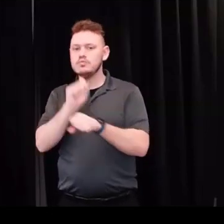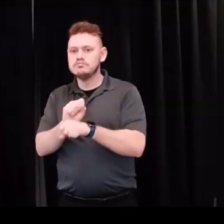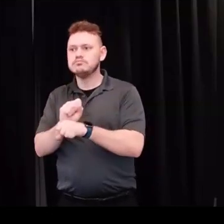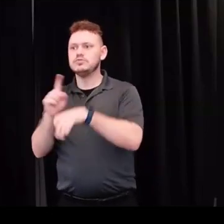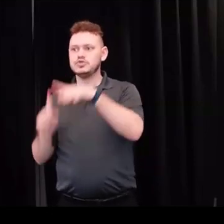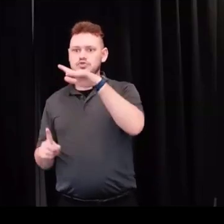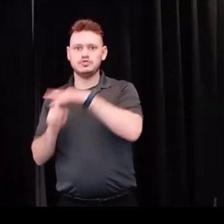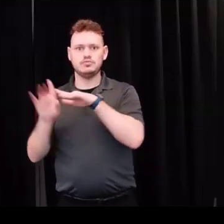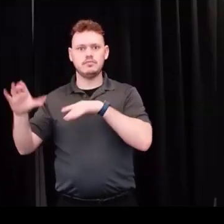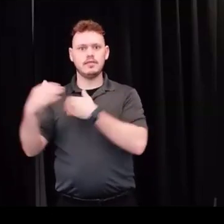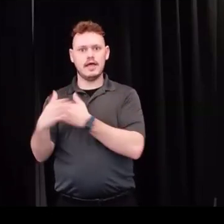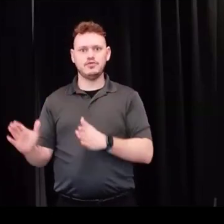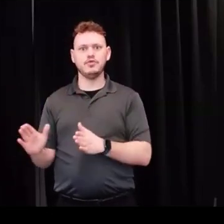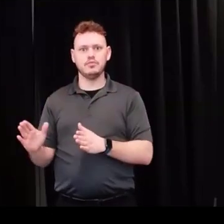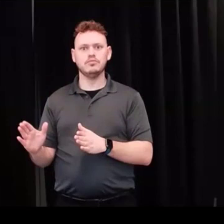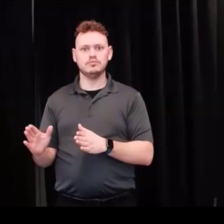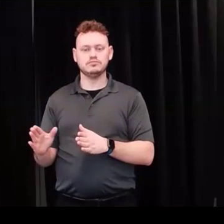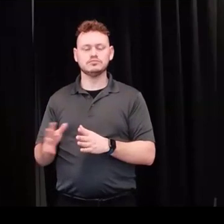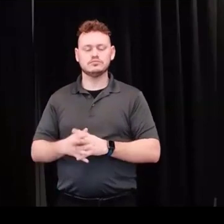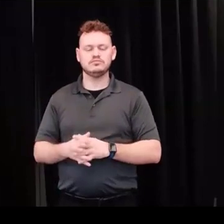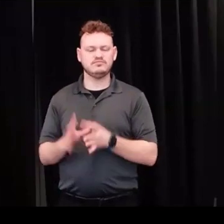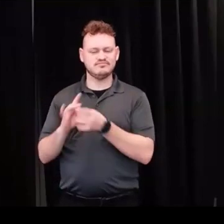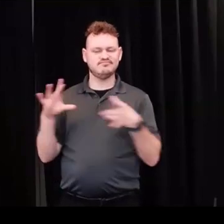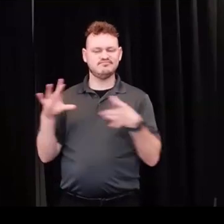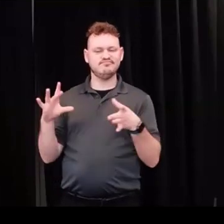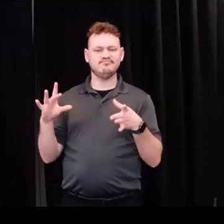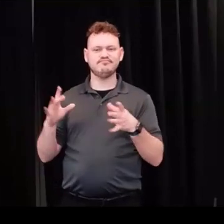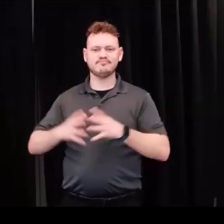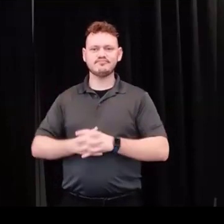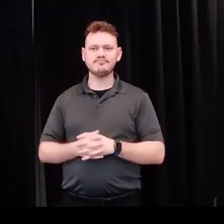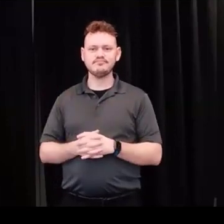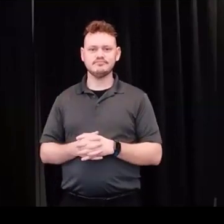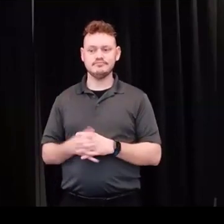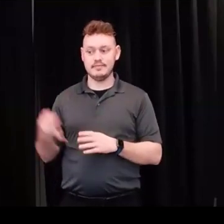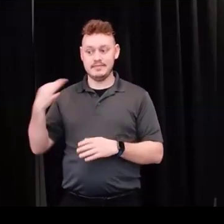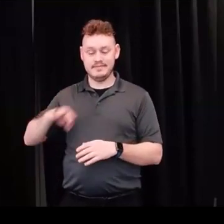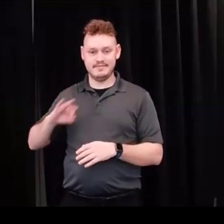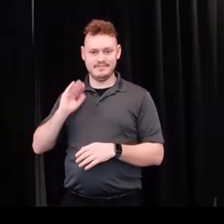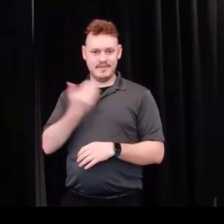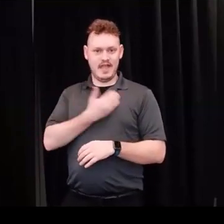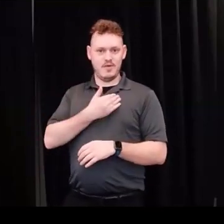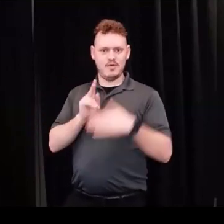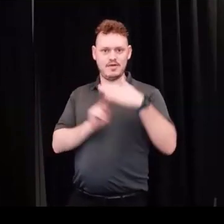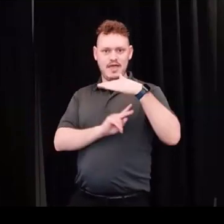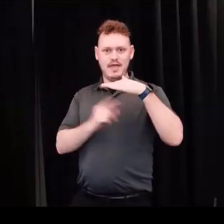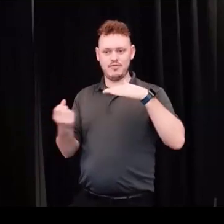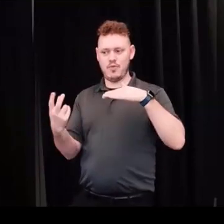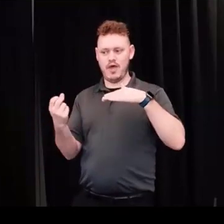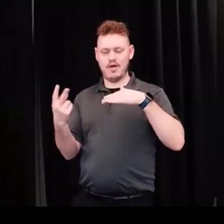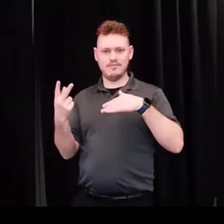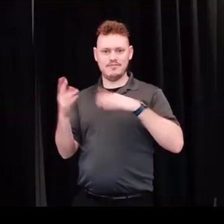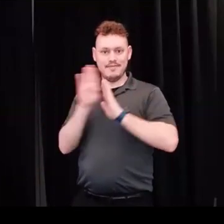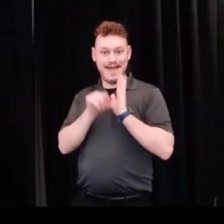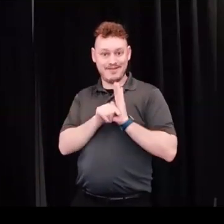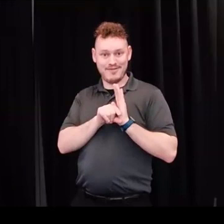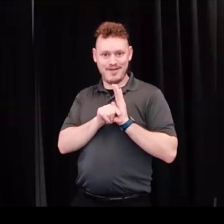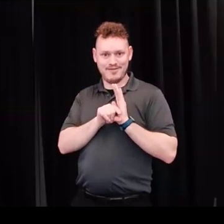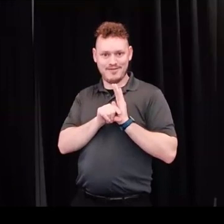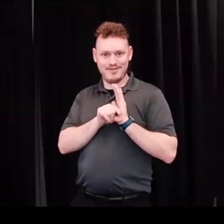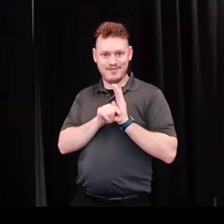their classroom. So the benefit of having that K-12 background is that we come from where every